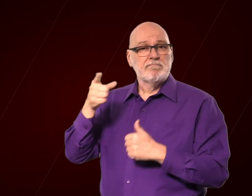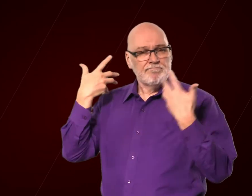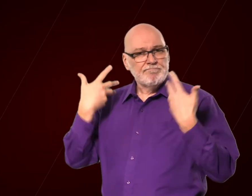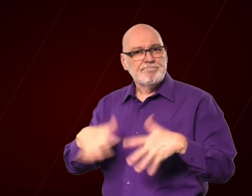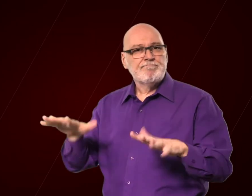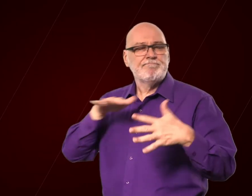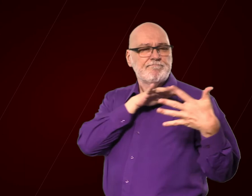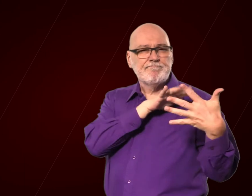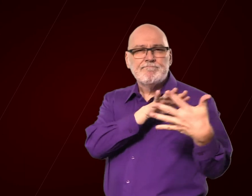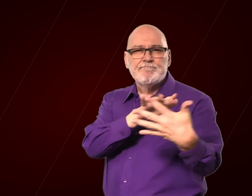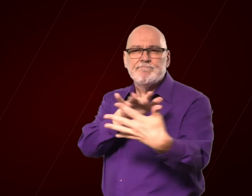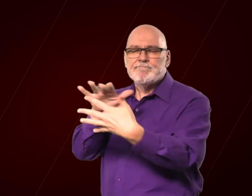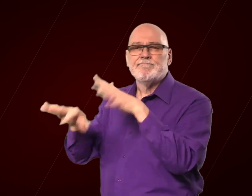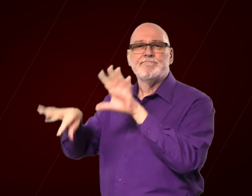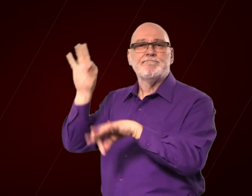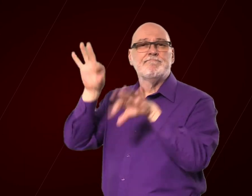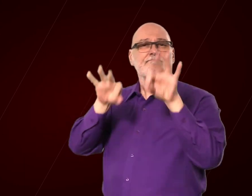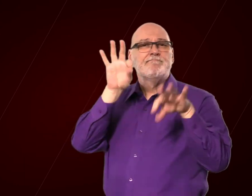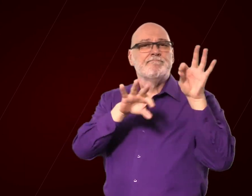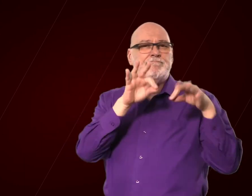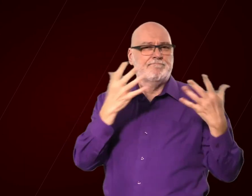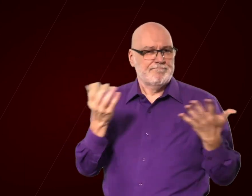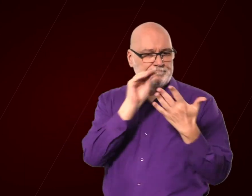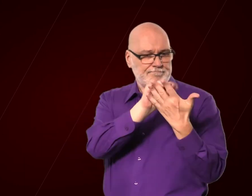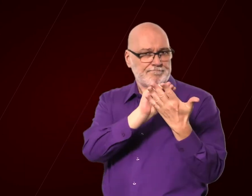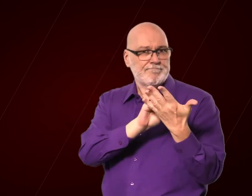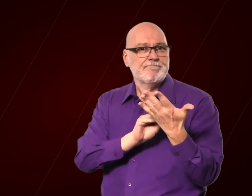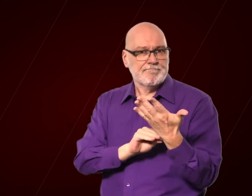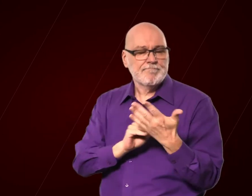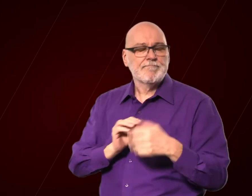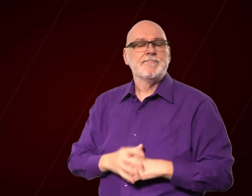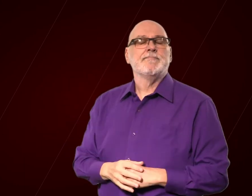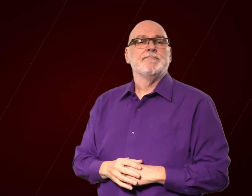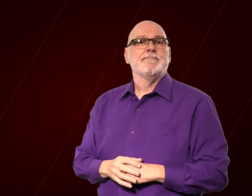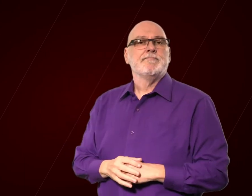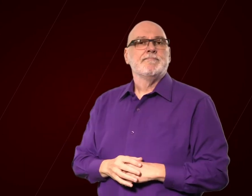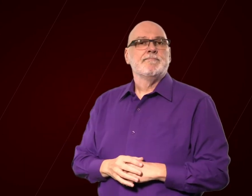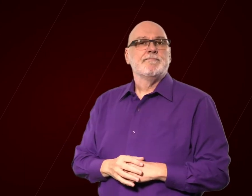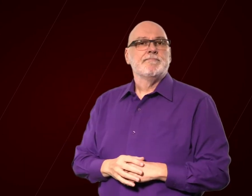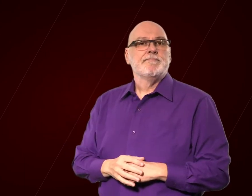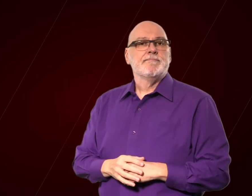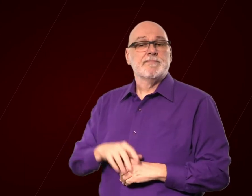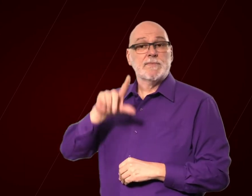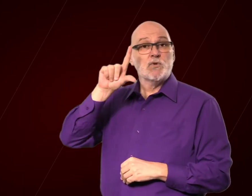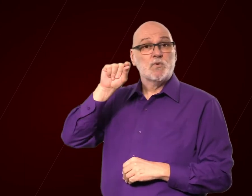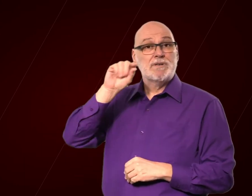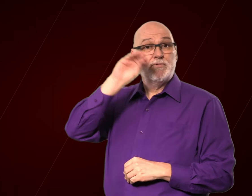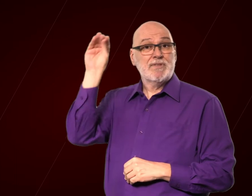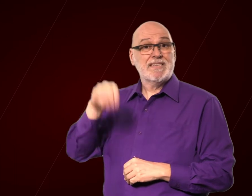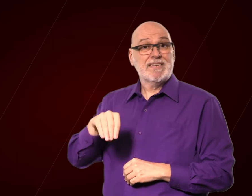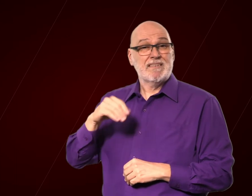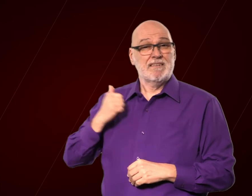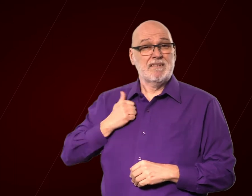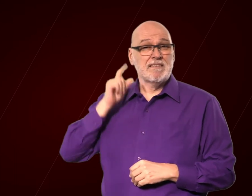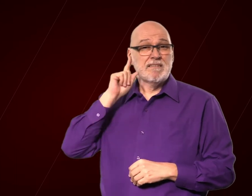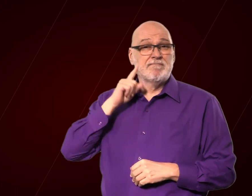completed a study that found only 20% of Deaf Canadians